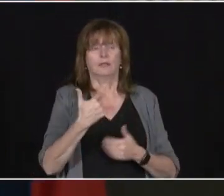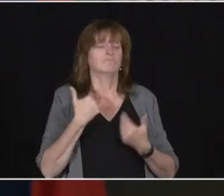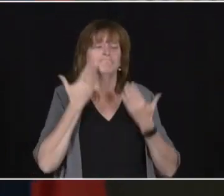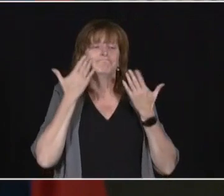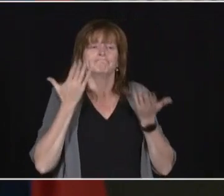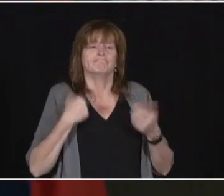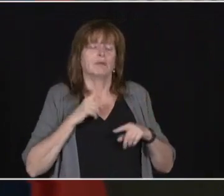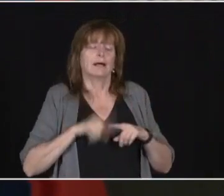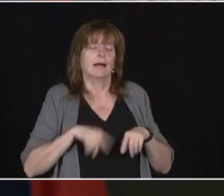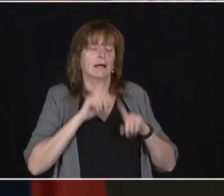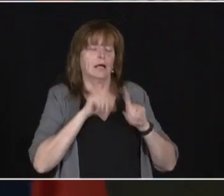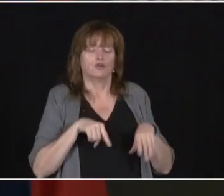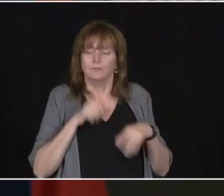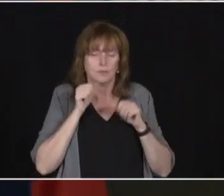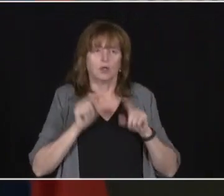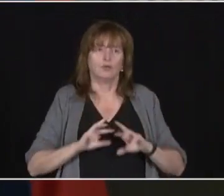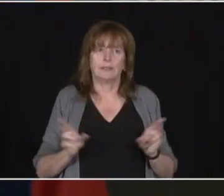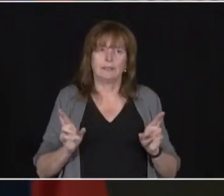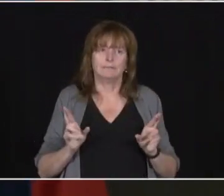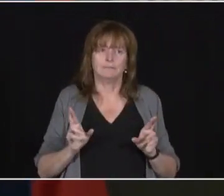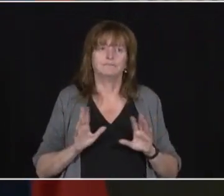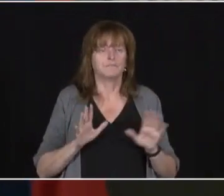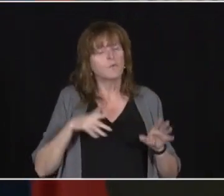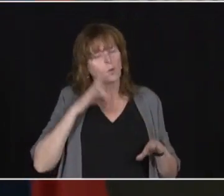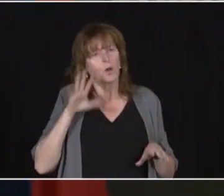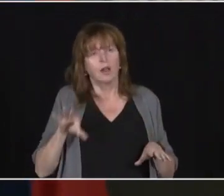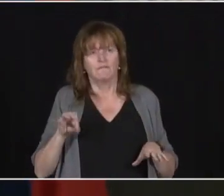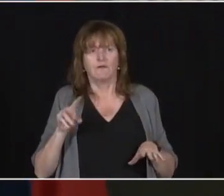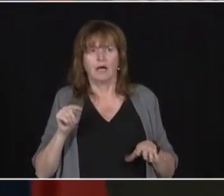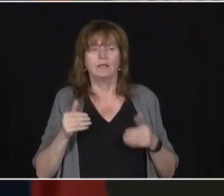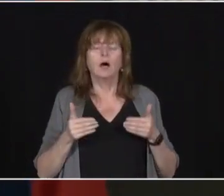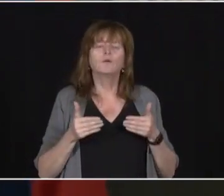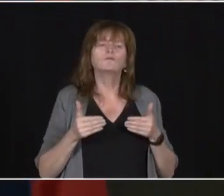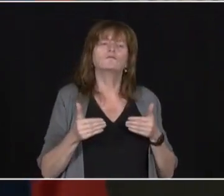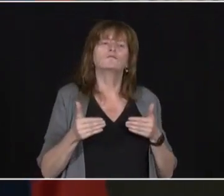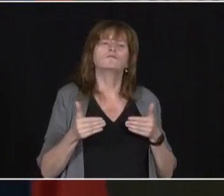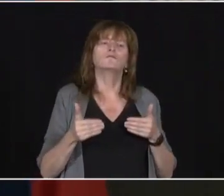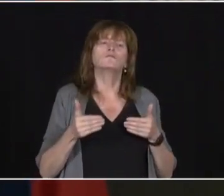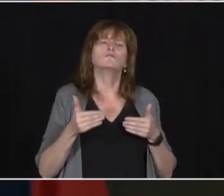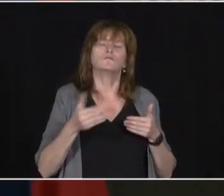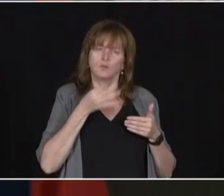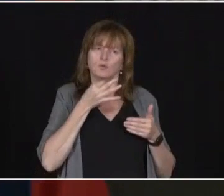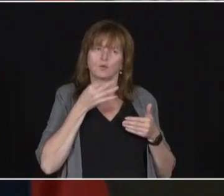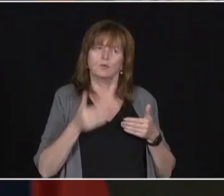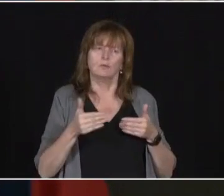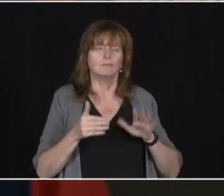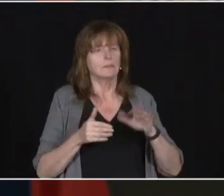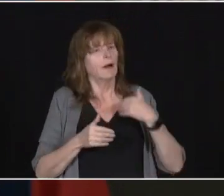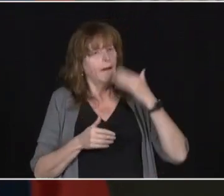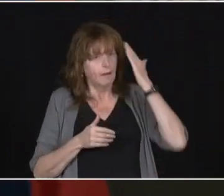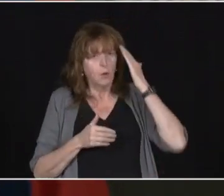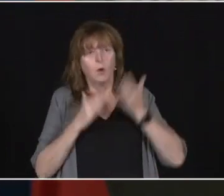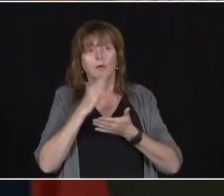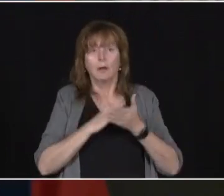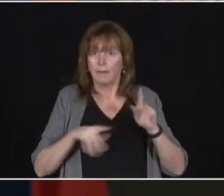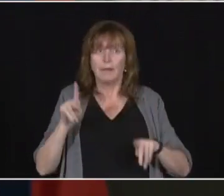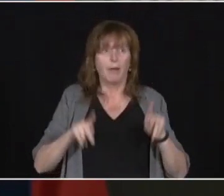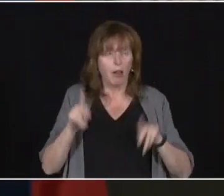I just can't get that answer to you right now. We will find out over the next little while. Some people are pushing for it, but again,